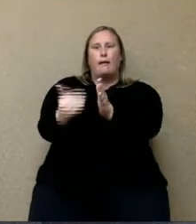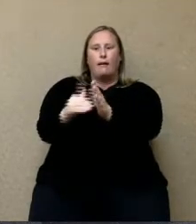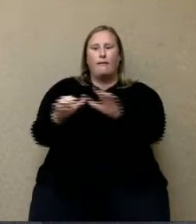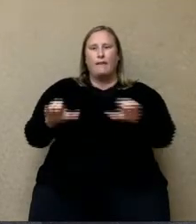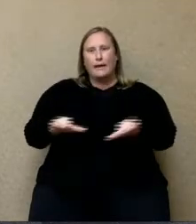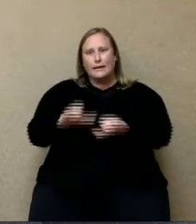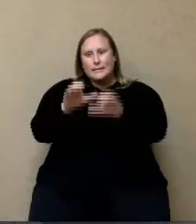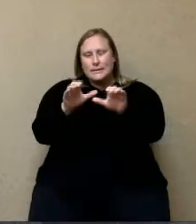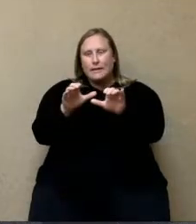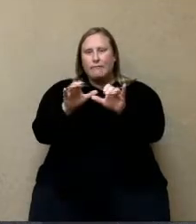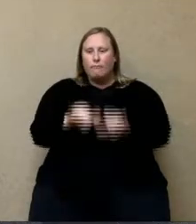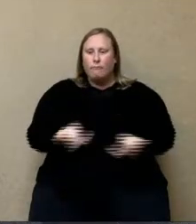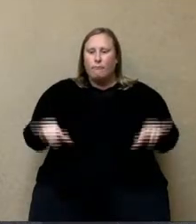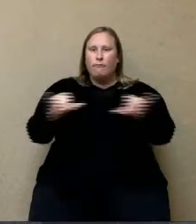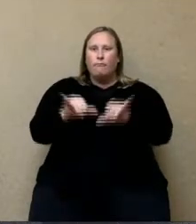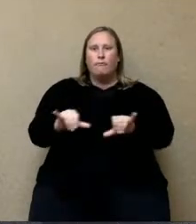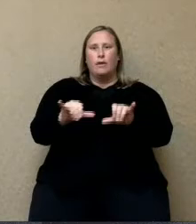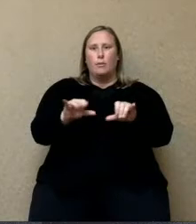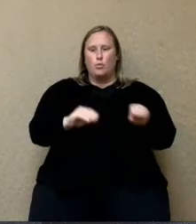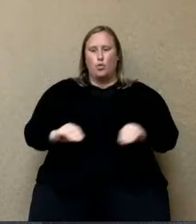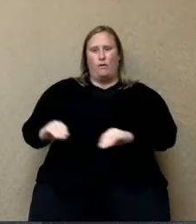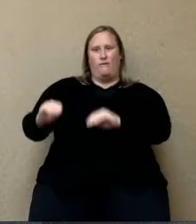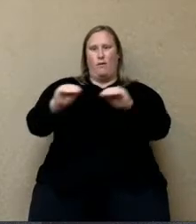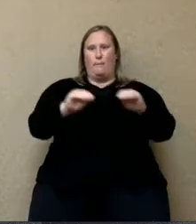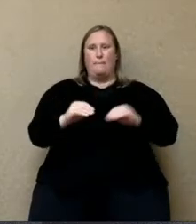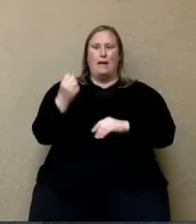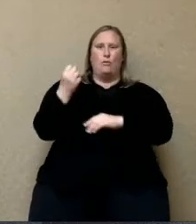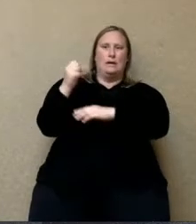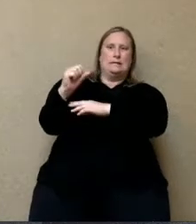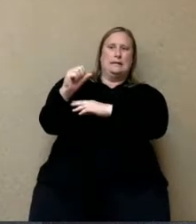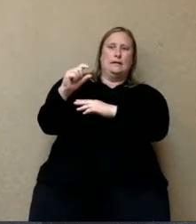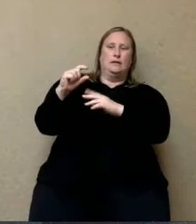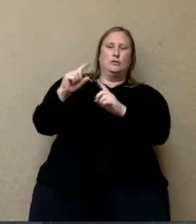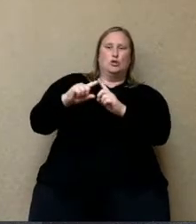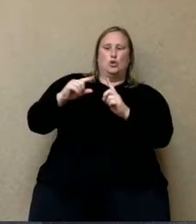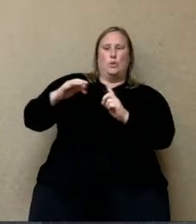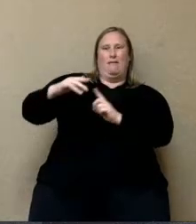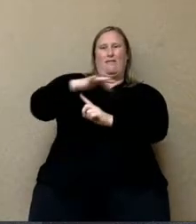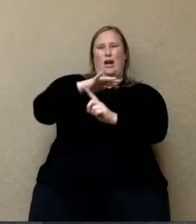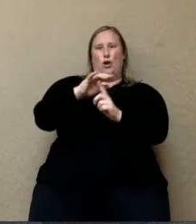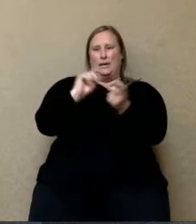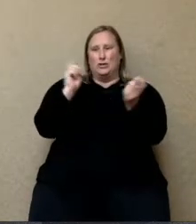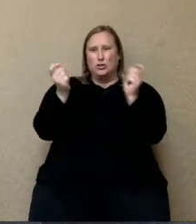stereotyped movements, resistance to environmental change, change of routines, and